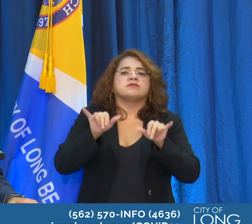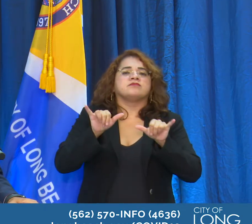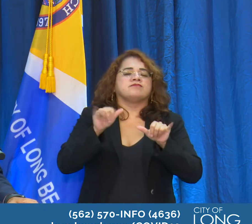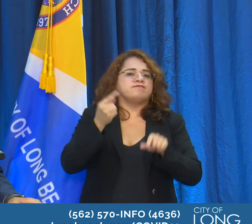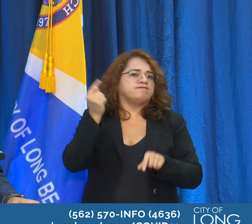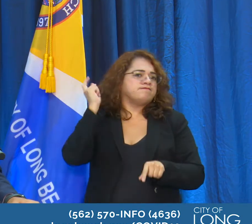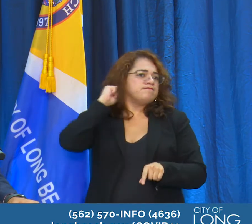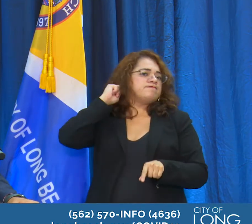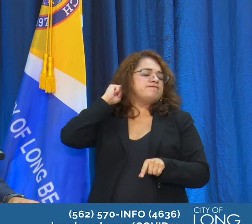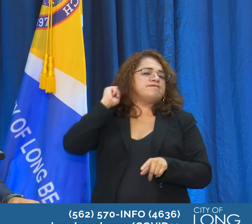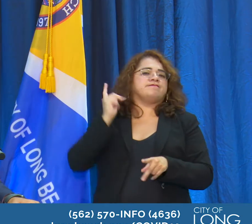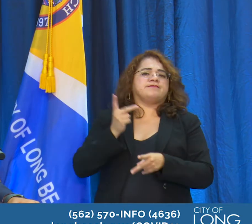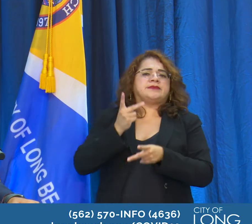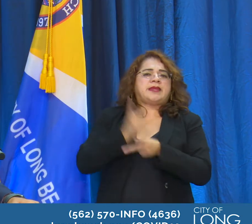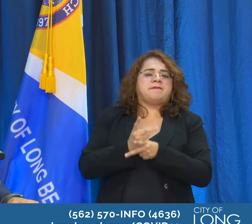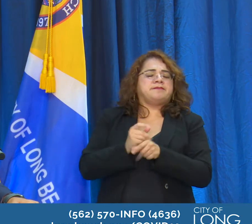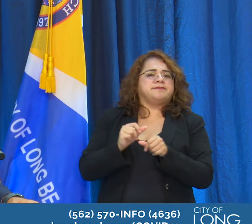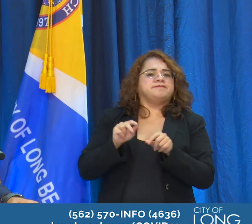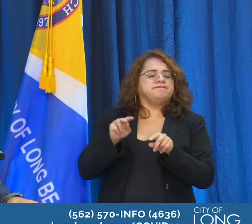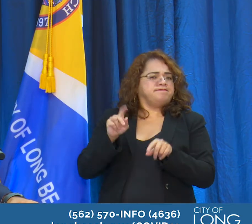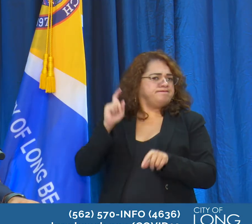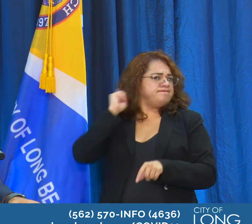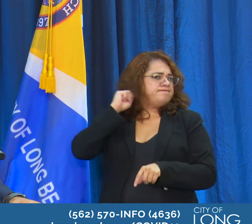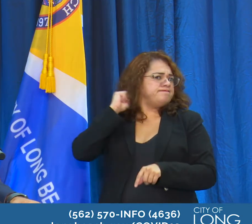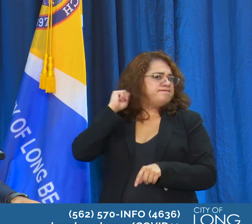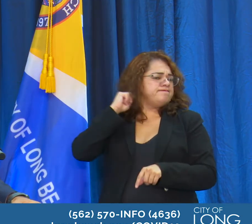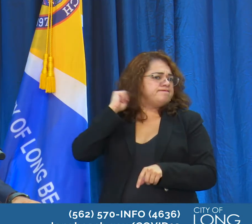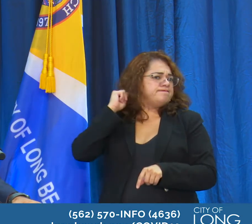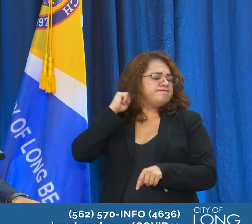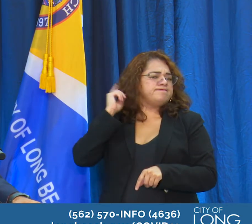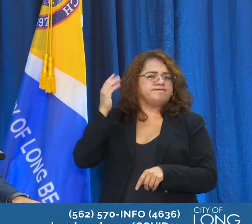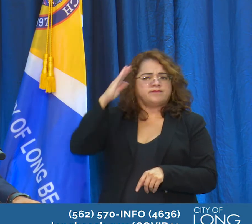And I also want to note that you probably heard from our Health Director earlier in